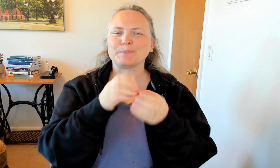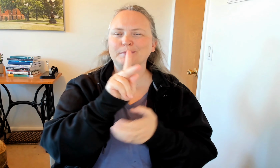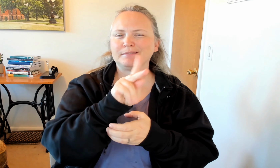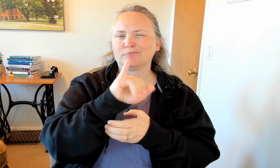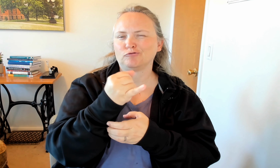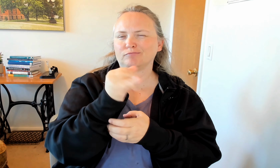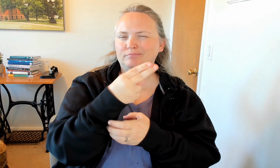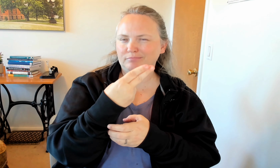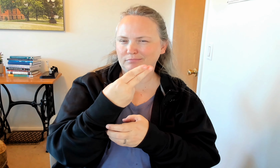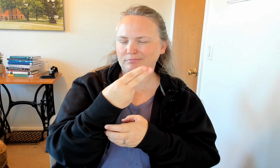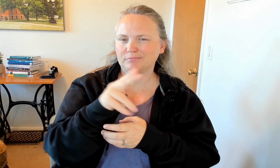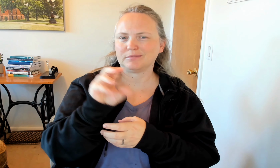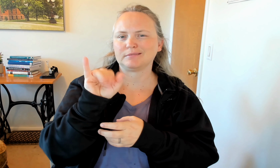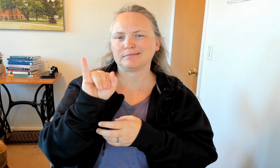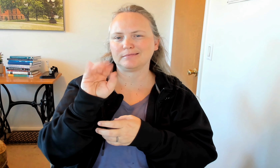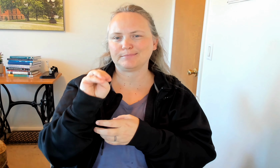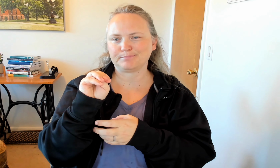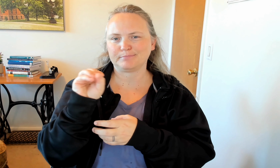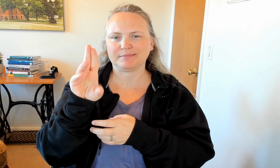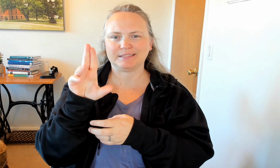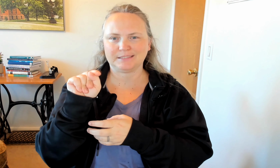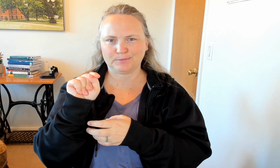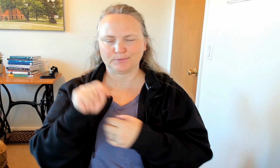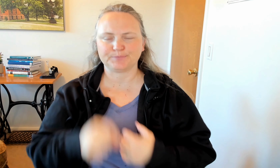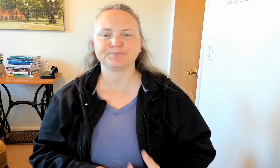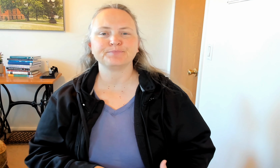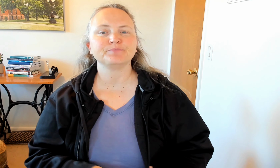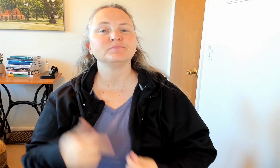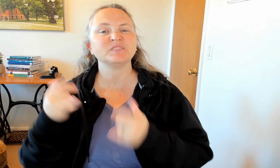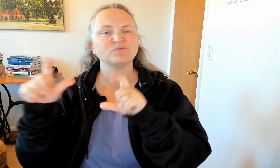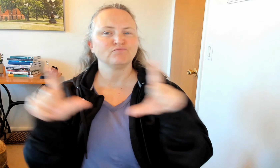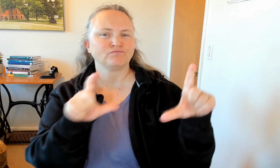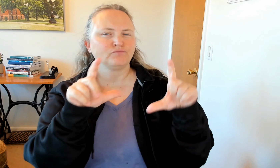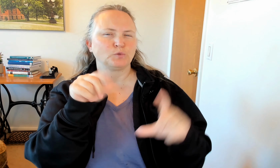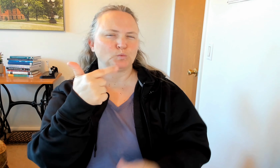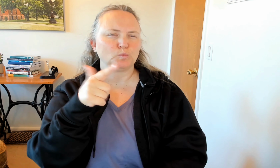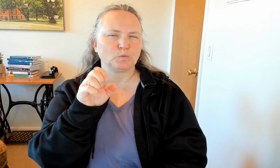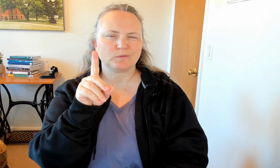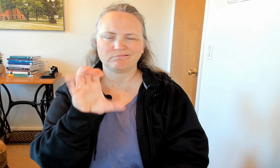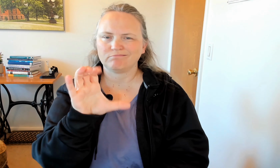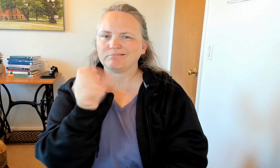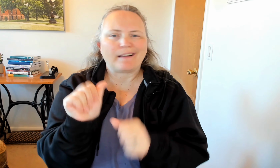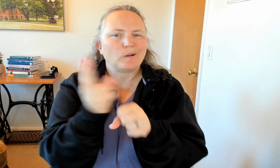I'm in a group that I shared with you, which is K J H. So I am going to, Go to my Google doc.